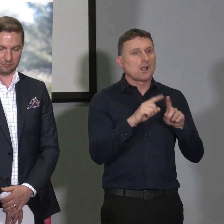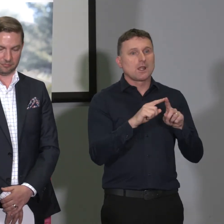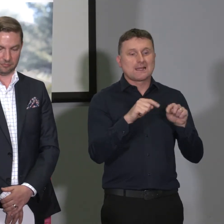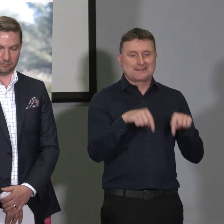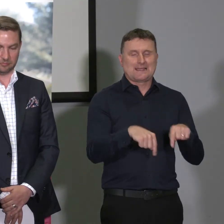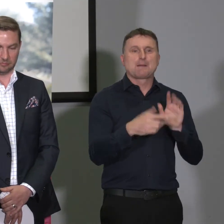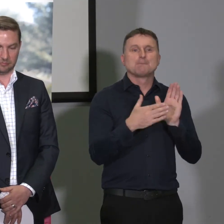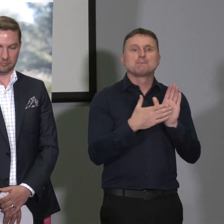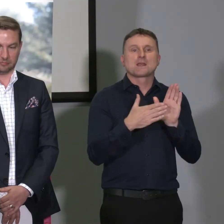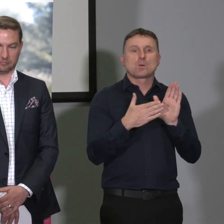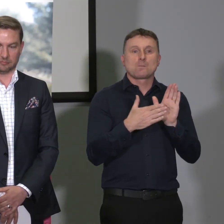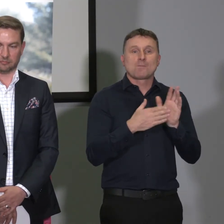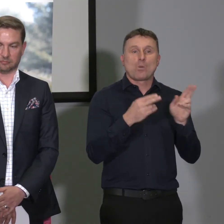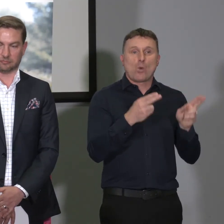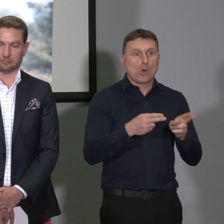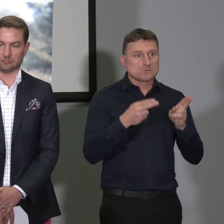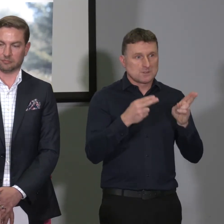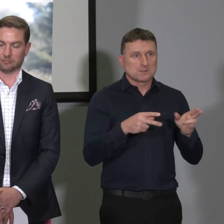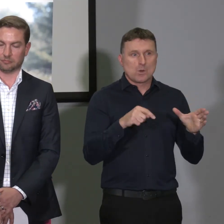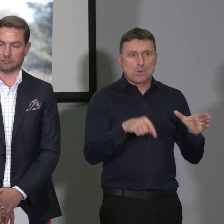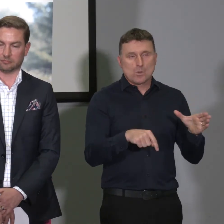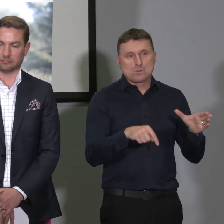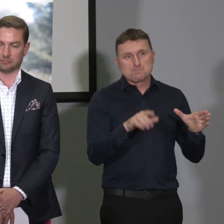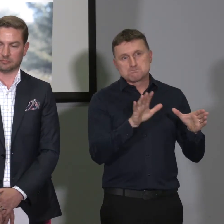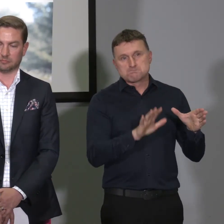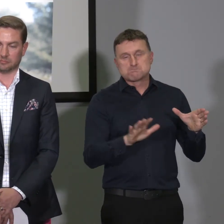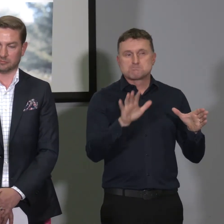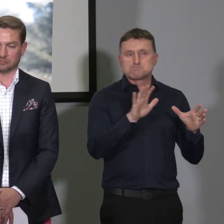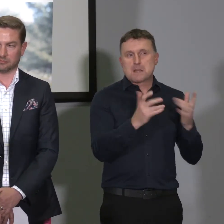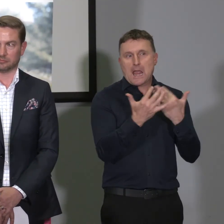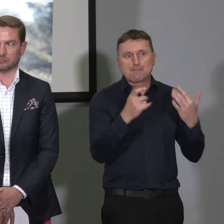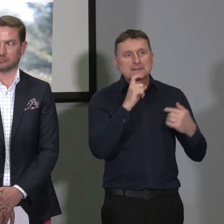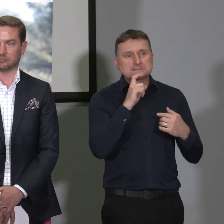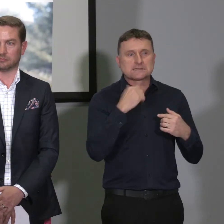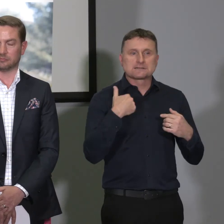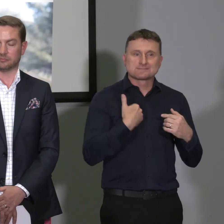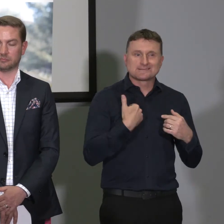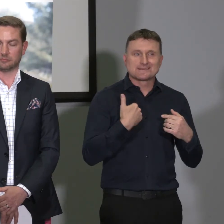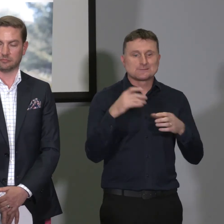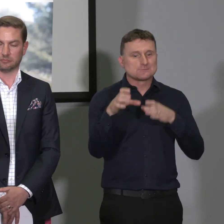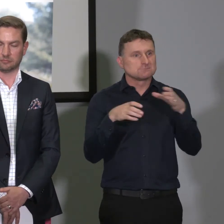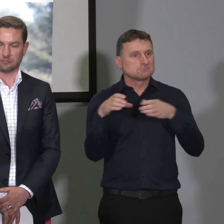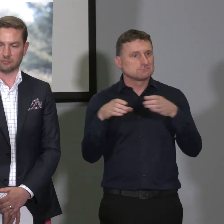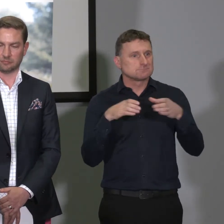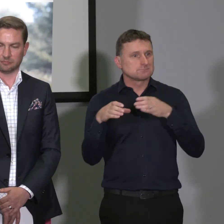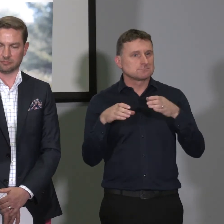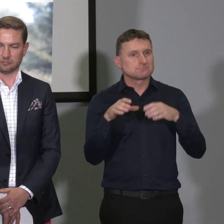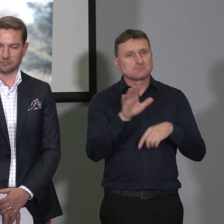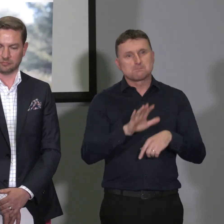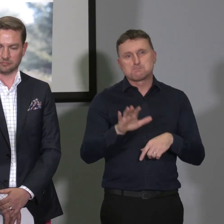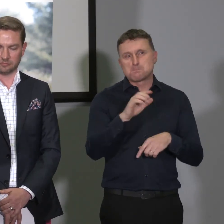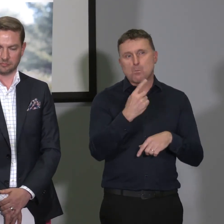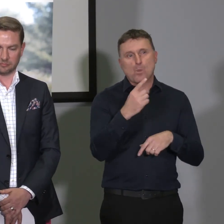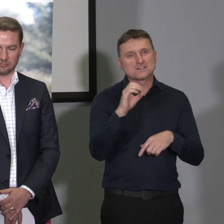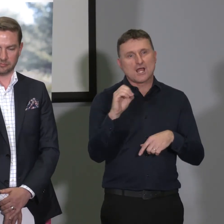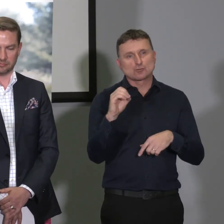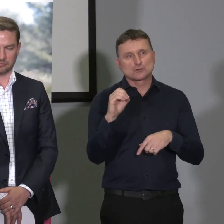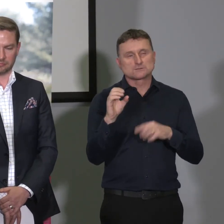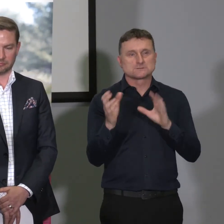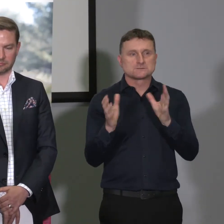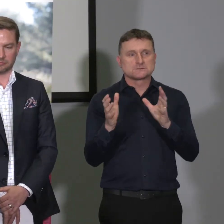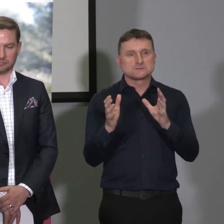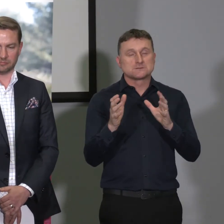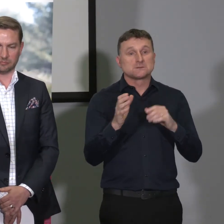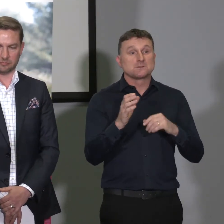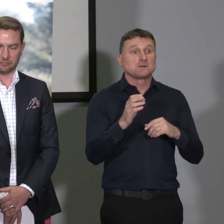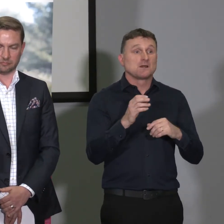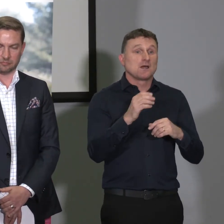at the size of Middle more,